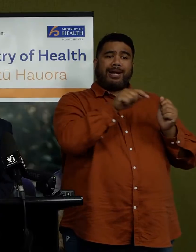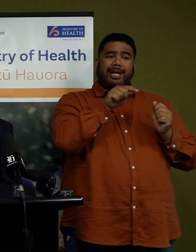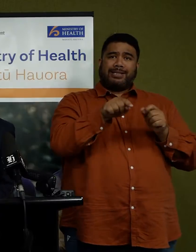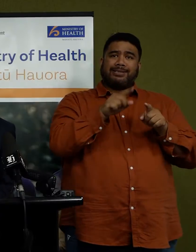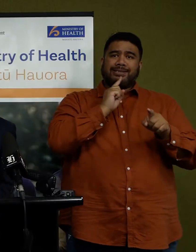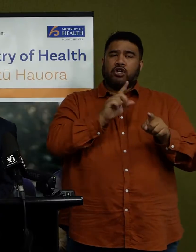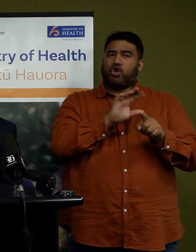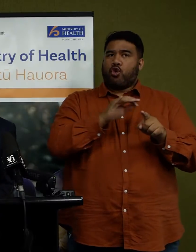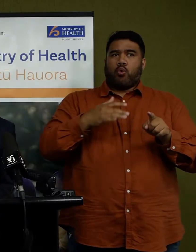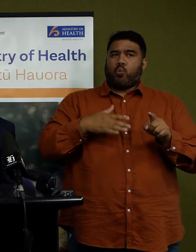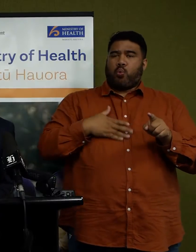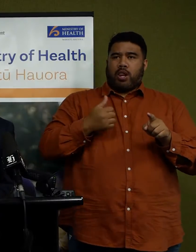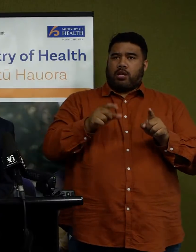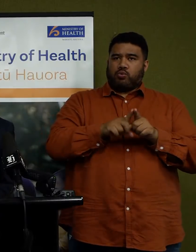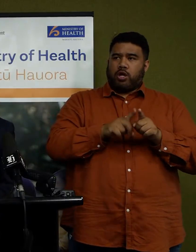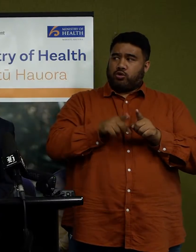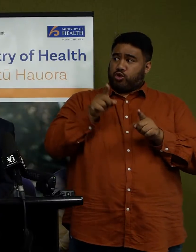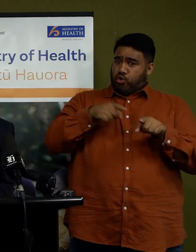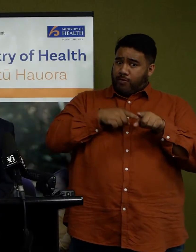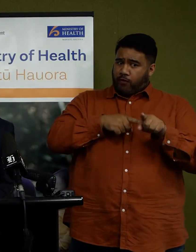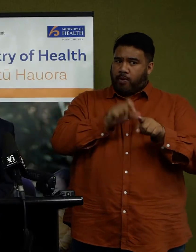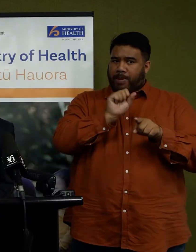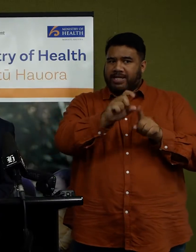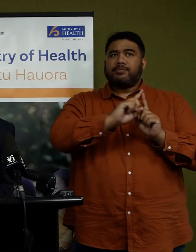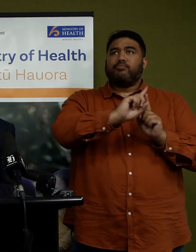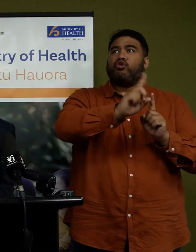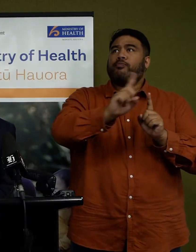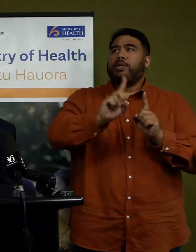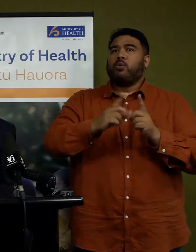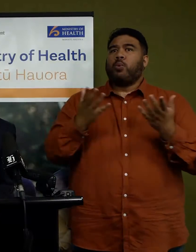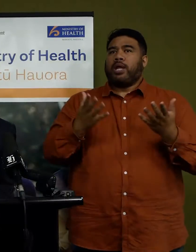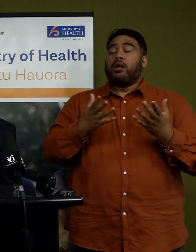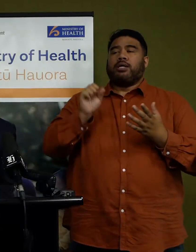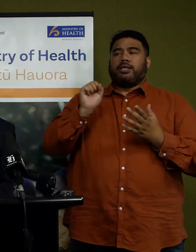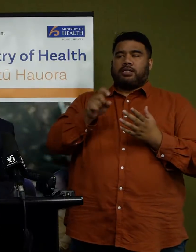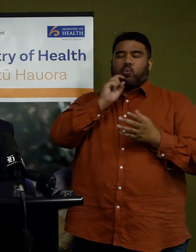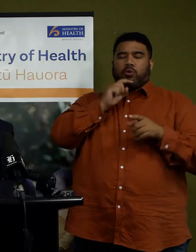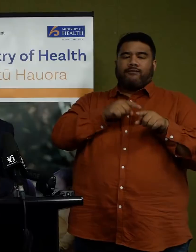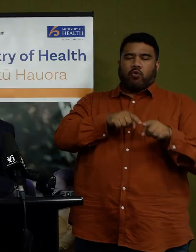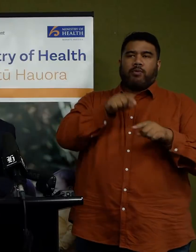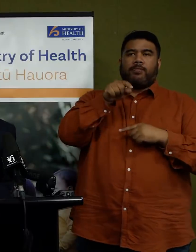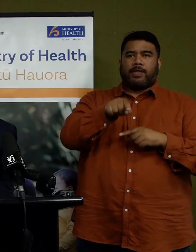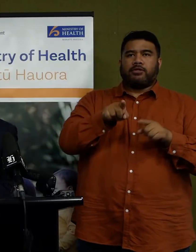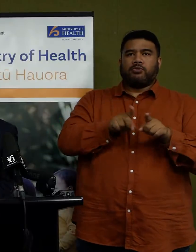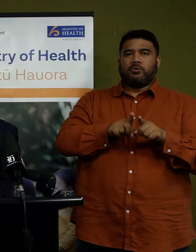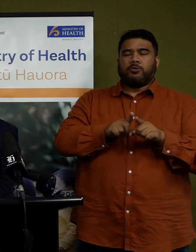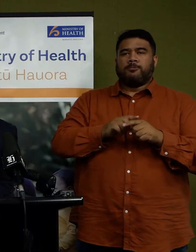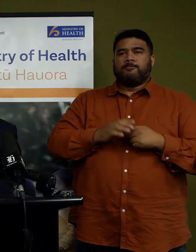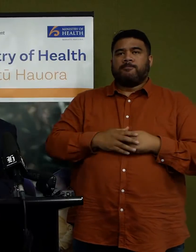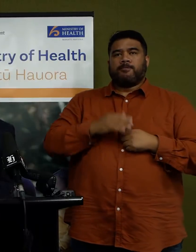Yes, that's right. There will be absolutely part of the contact tracing. And what I can say is there's this very, very strong overlap